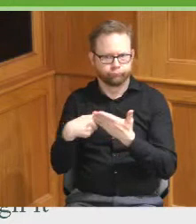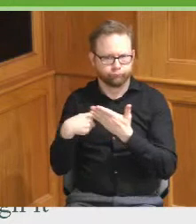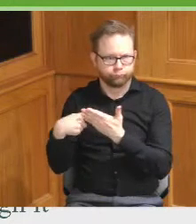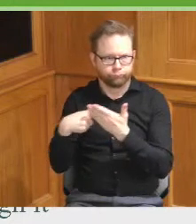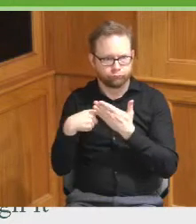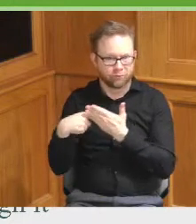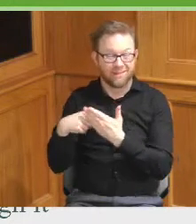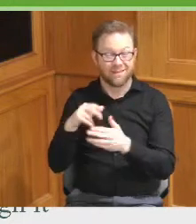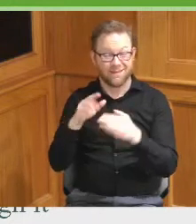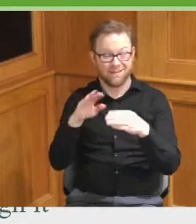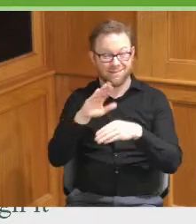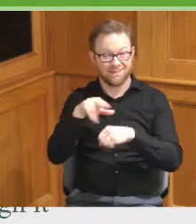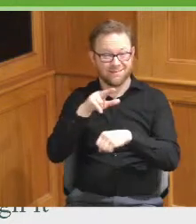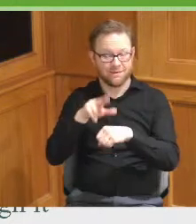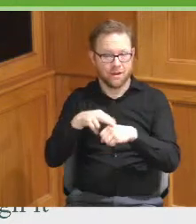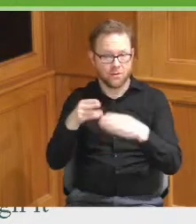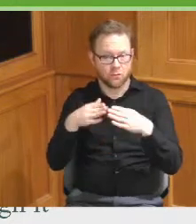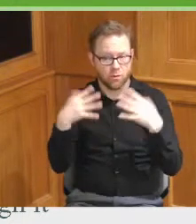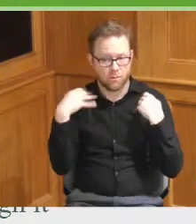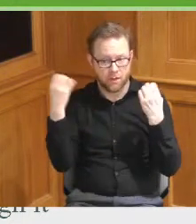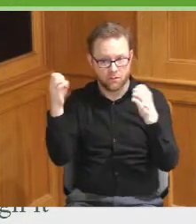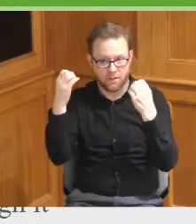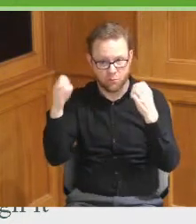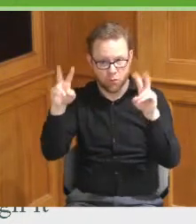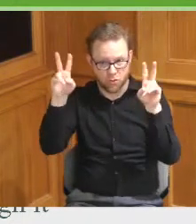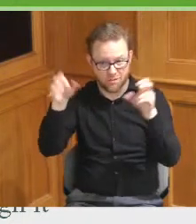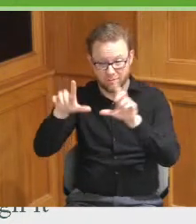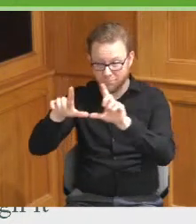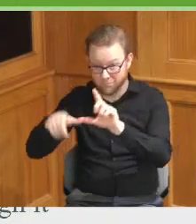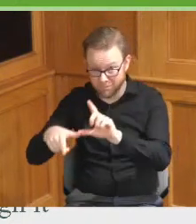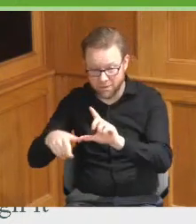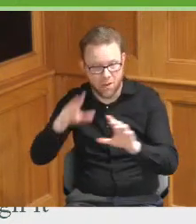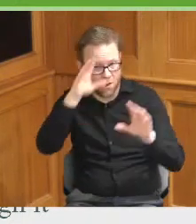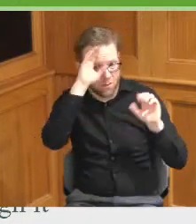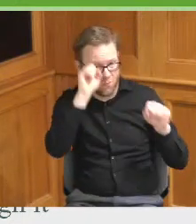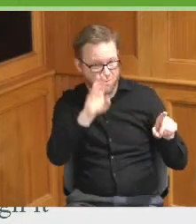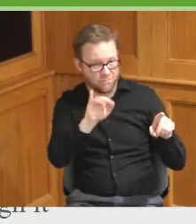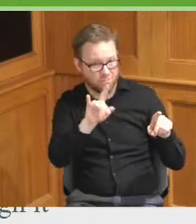the national public health emergency in fact President Biden indicated that he intended to end